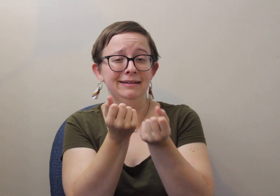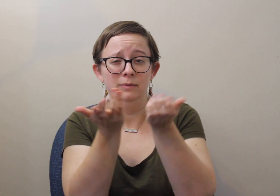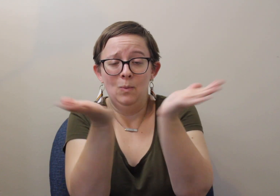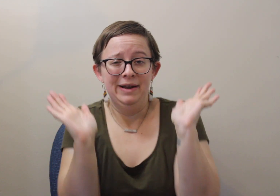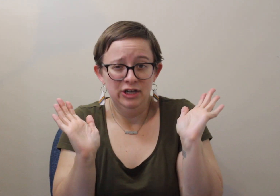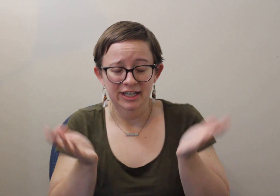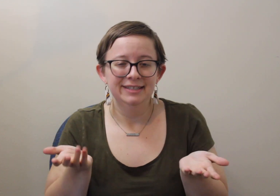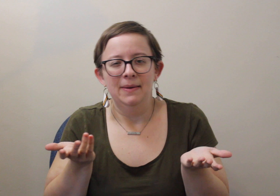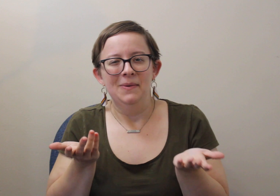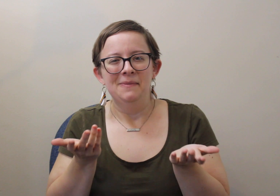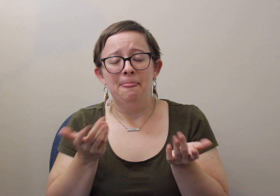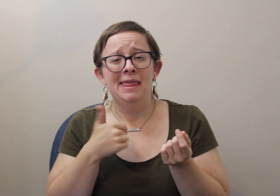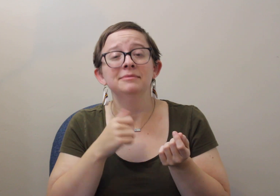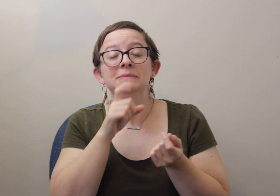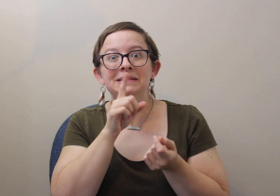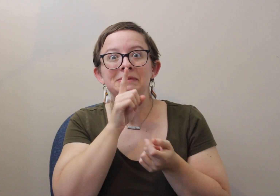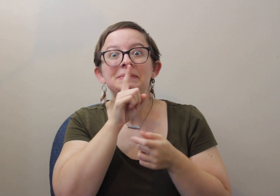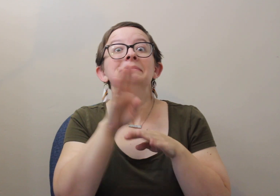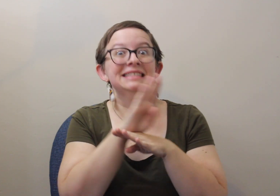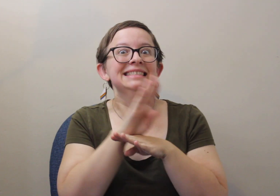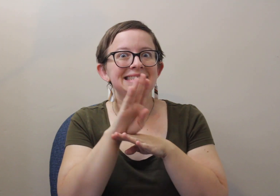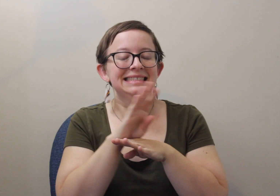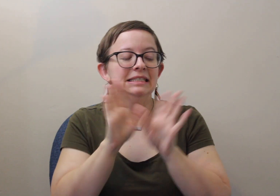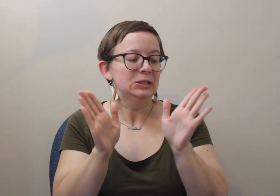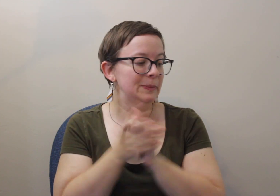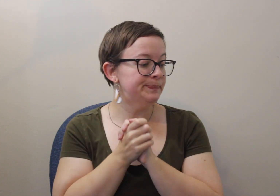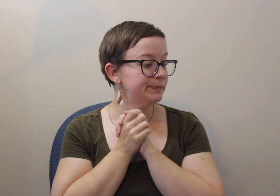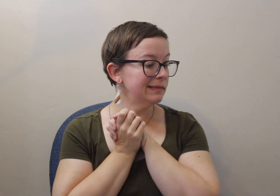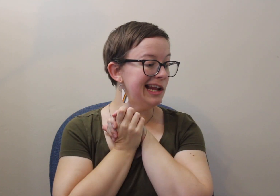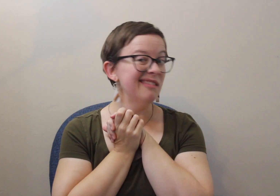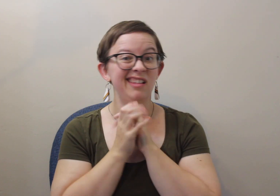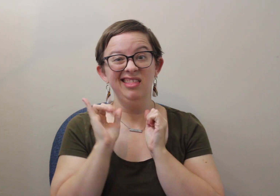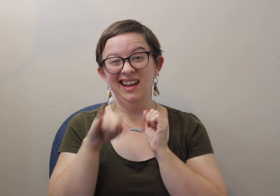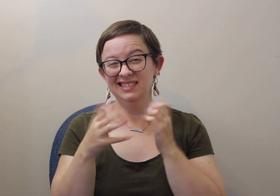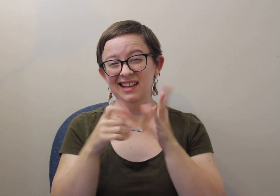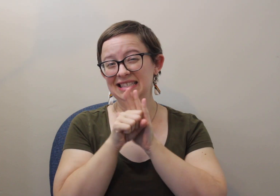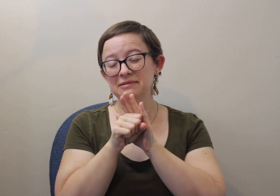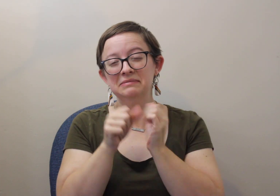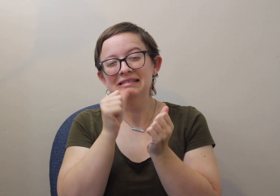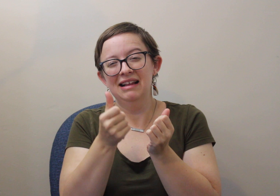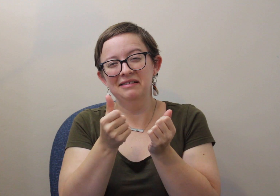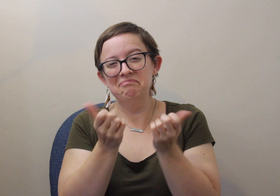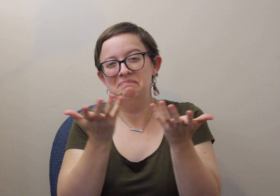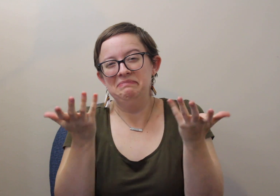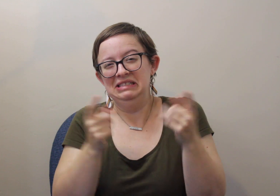or I don't know... I forget whatever. But I am really, really busy right now. So I think those are all the symptoms.